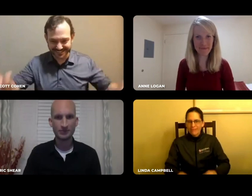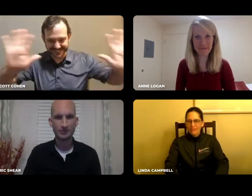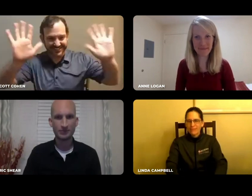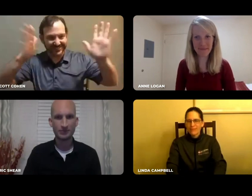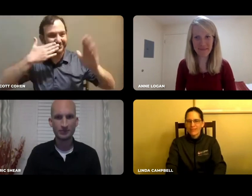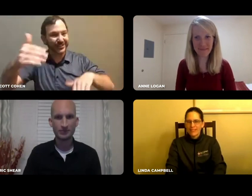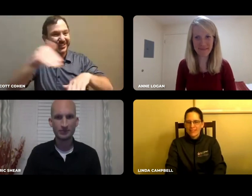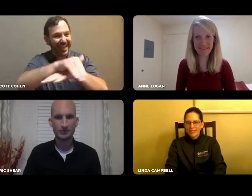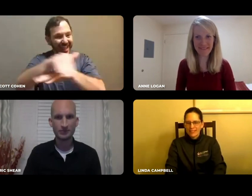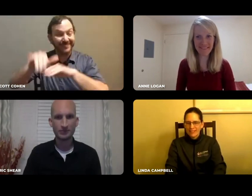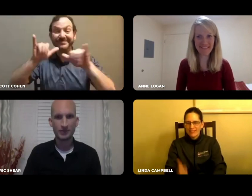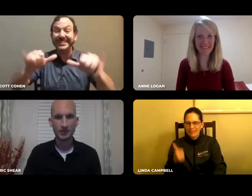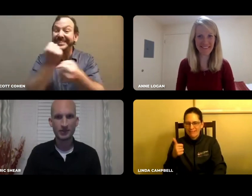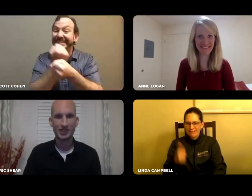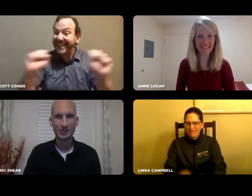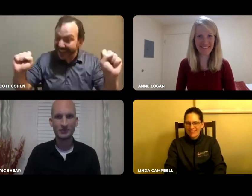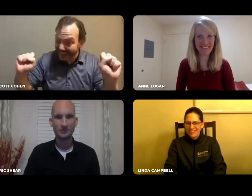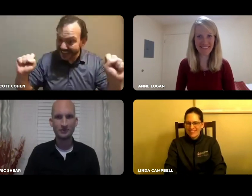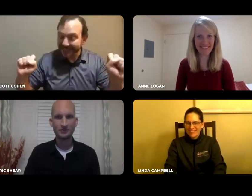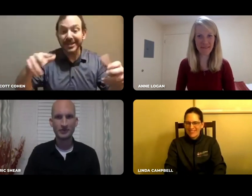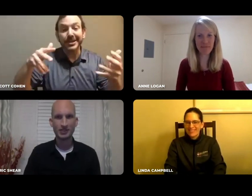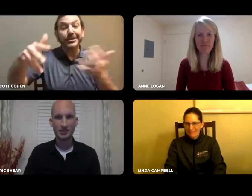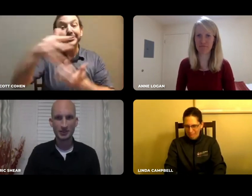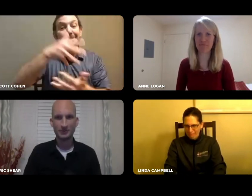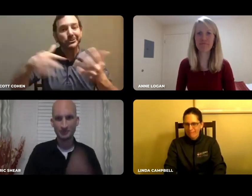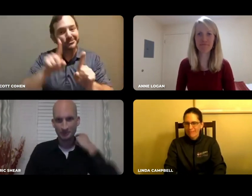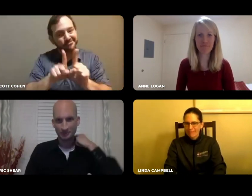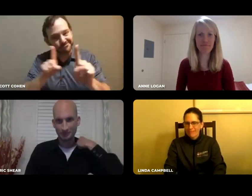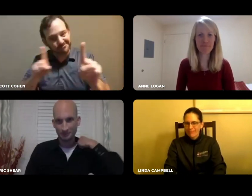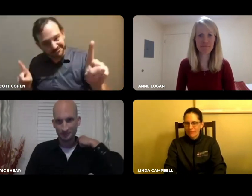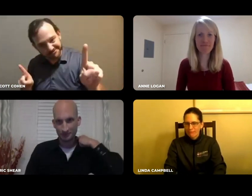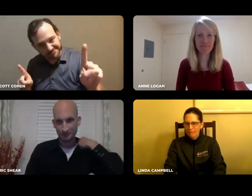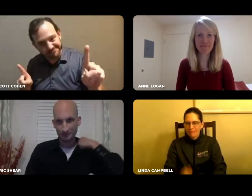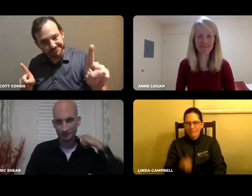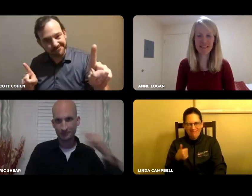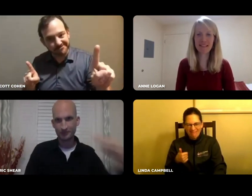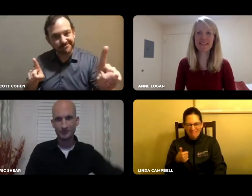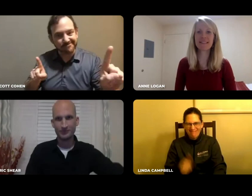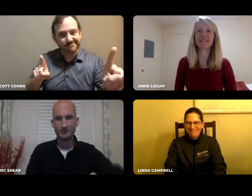Goodnight, stay safe and practice social distancing!